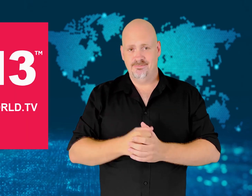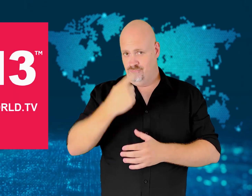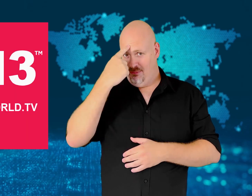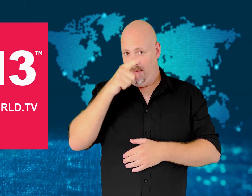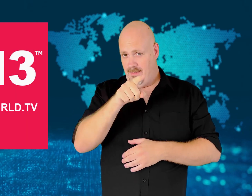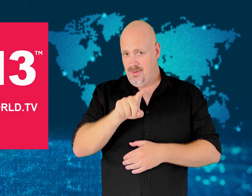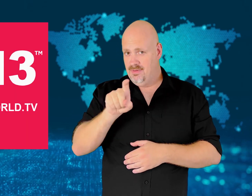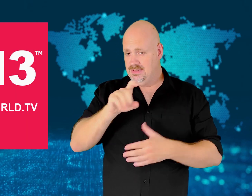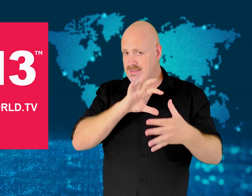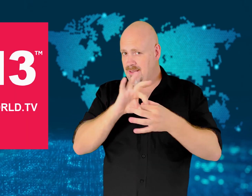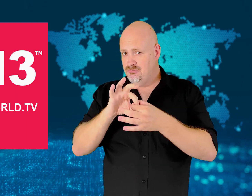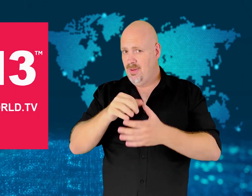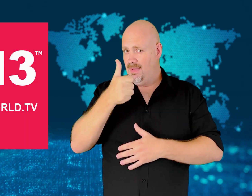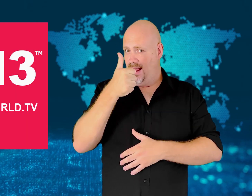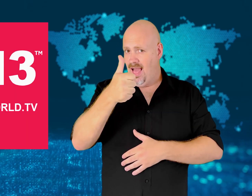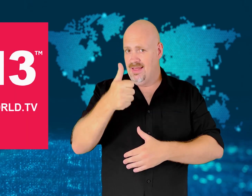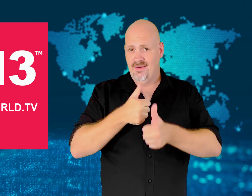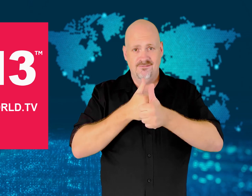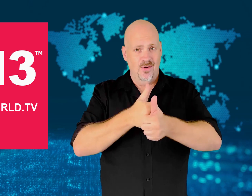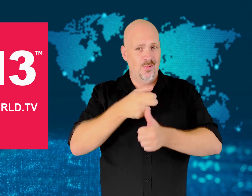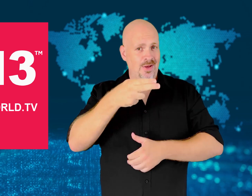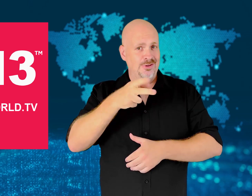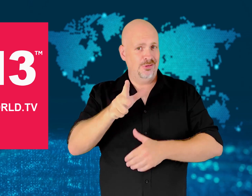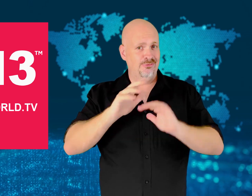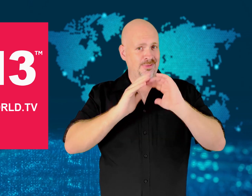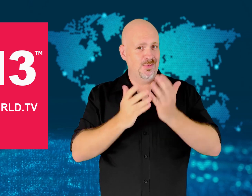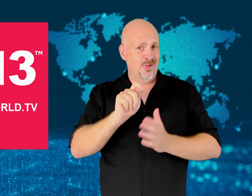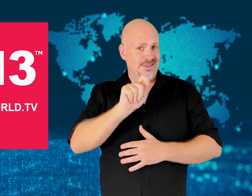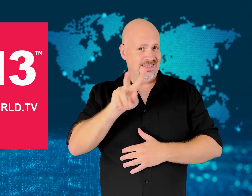Don't forget to subscribe, like, and follow H3 World TV